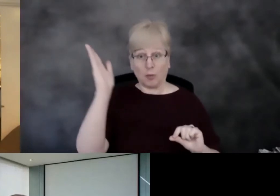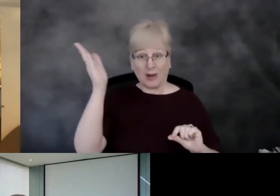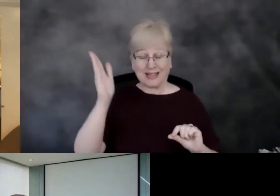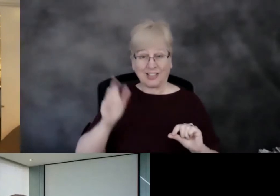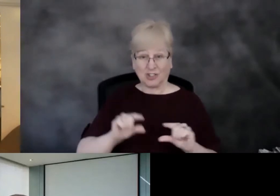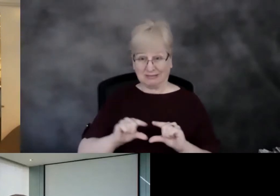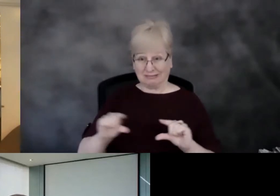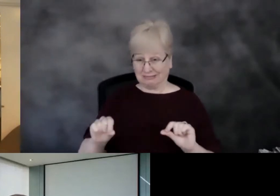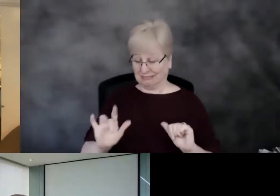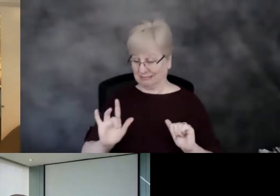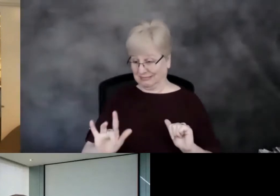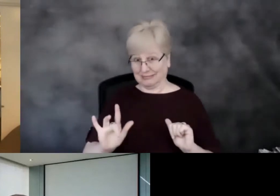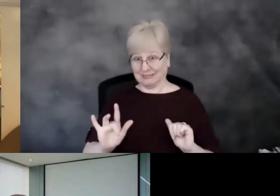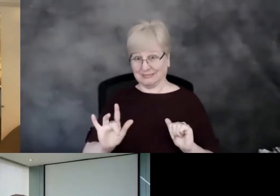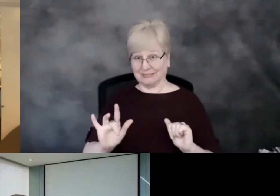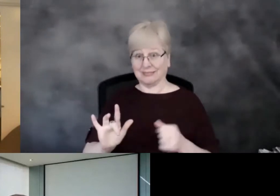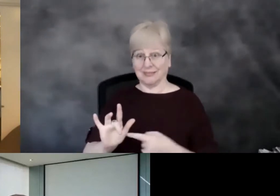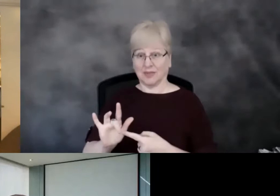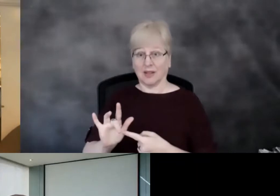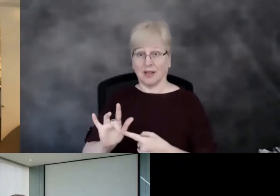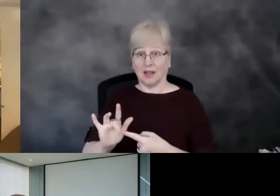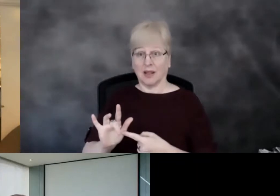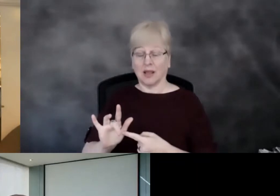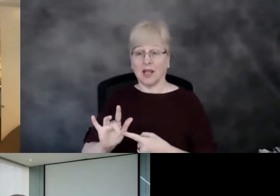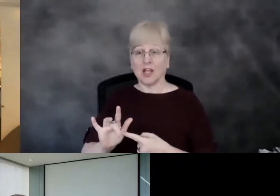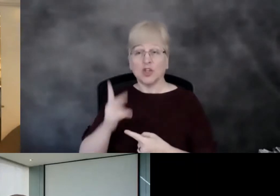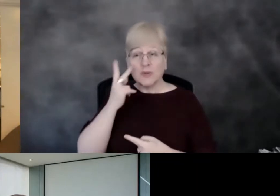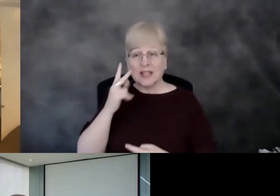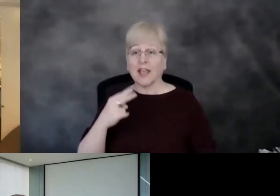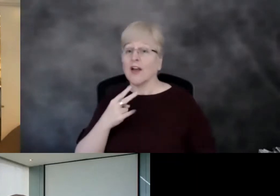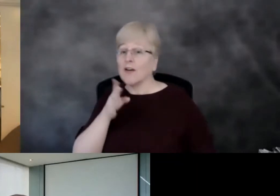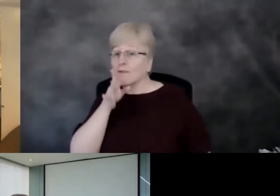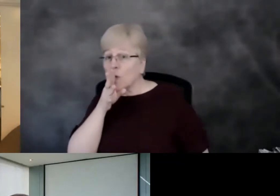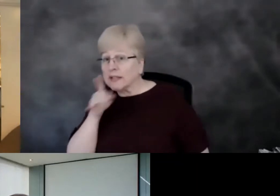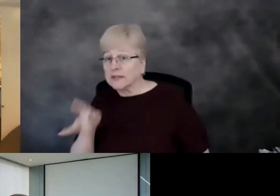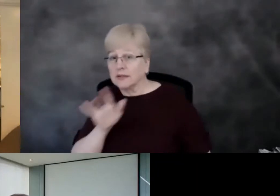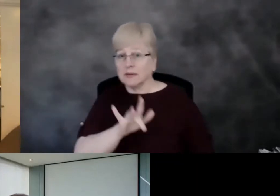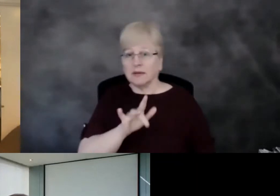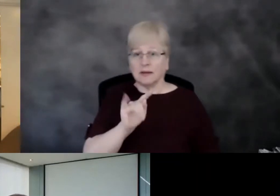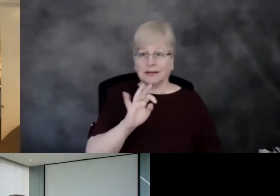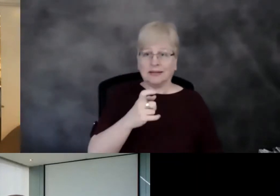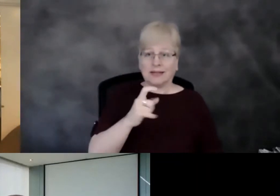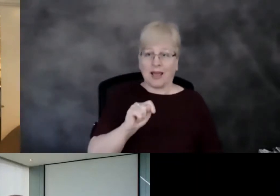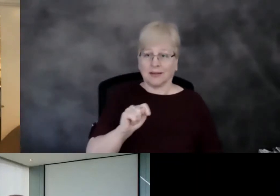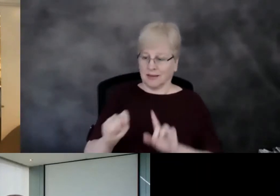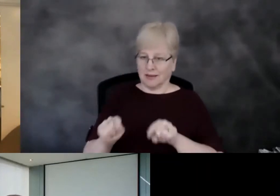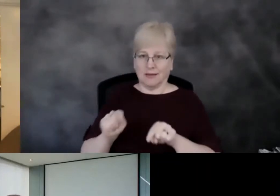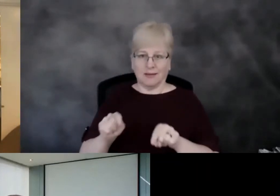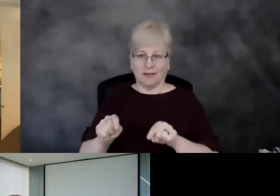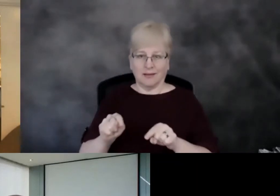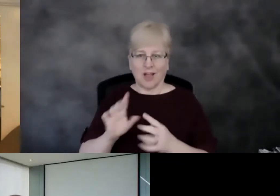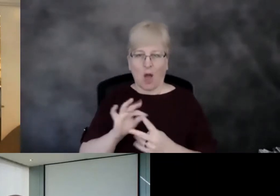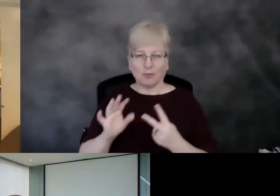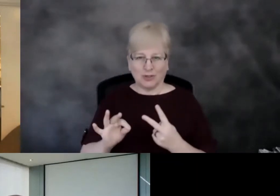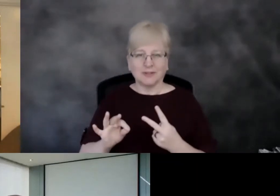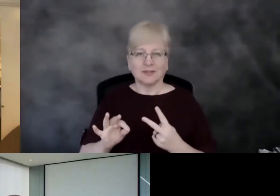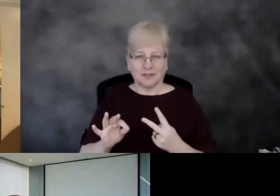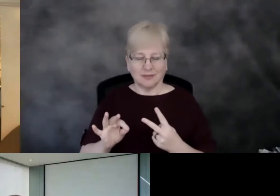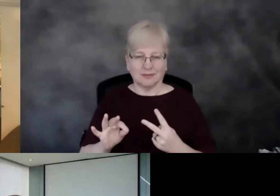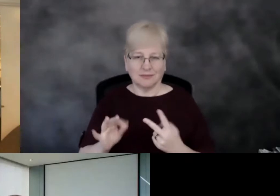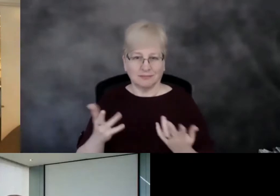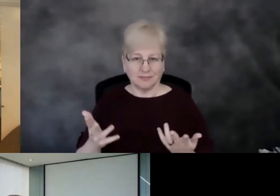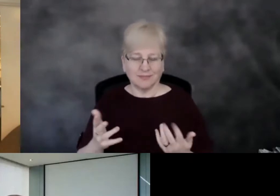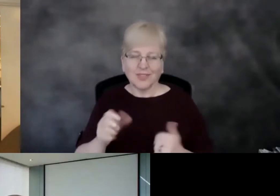16:12:47 , voice and text. And then there are other features of being able to have others